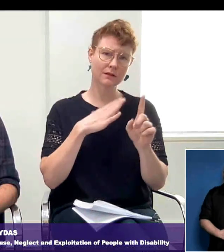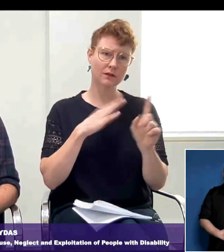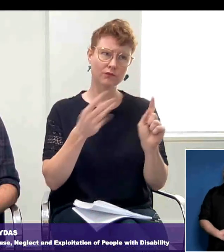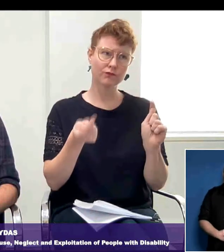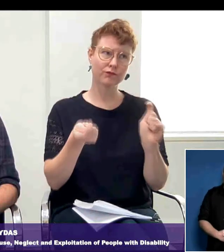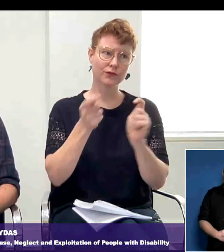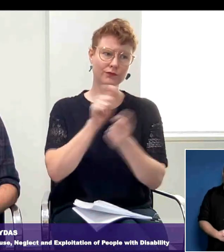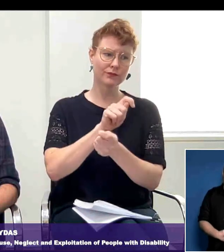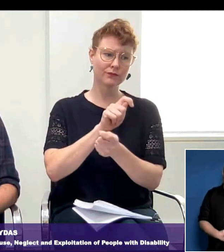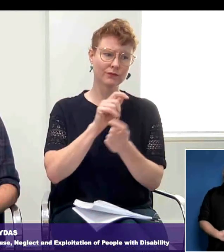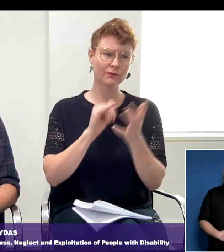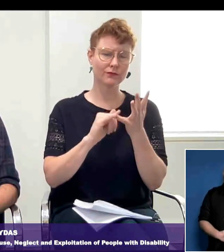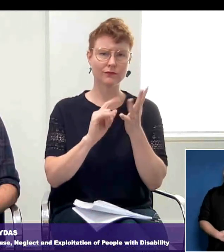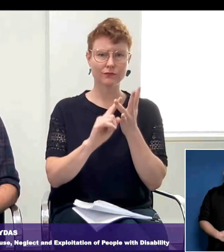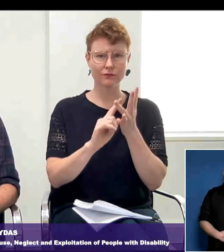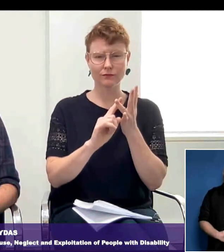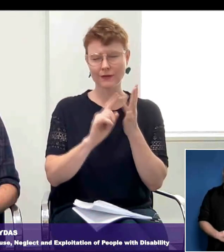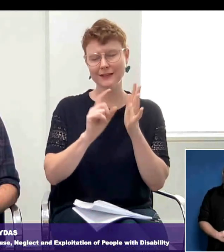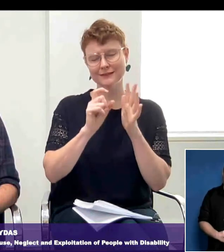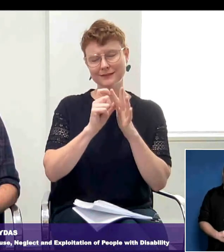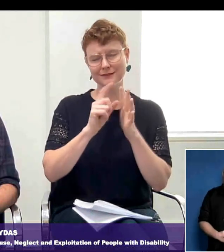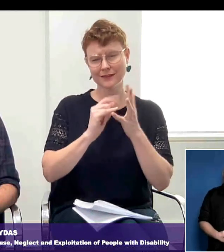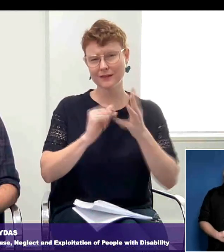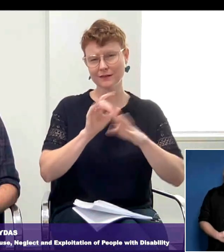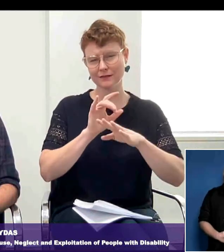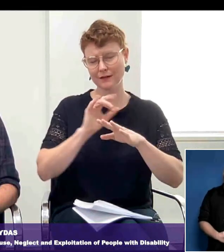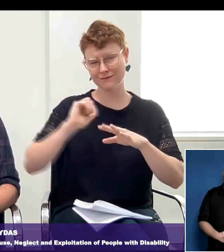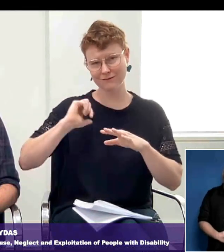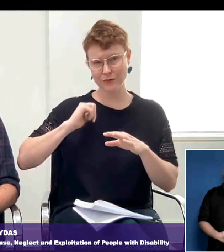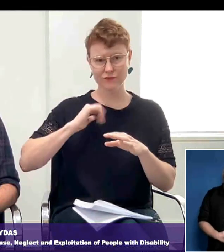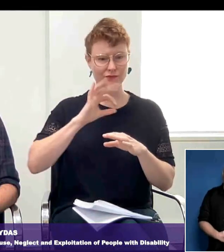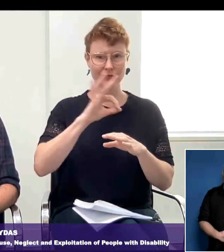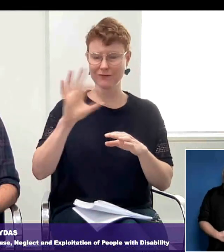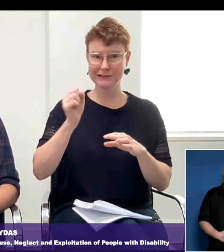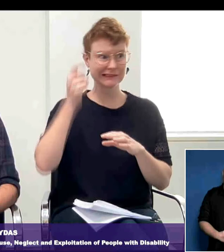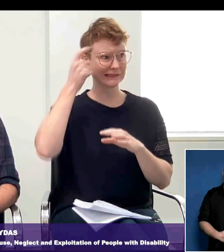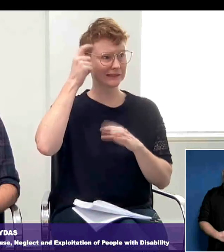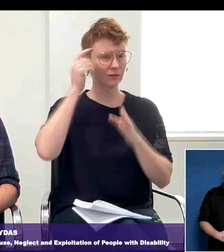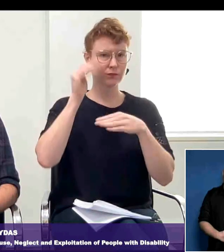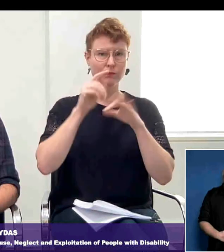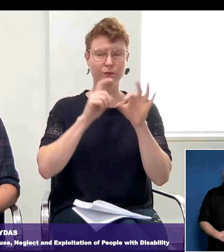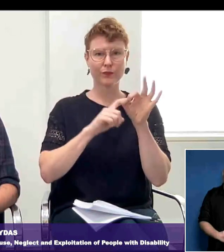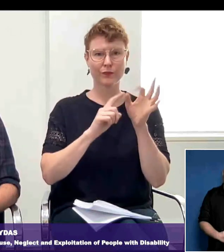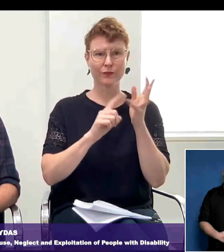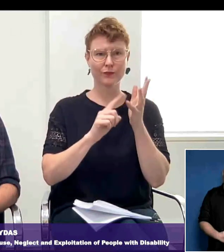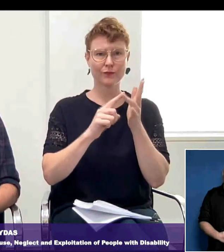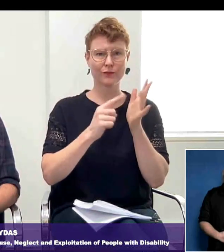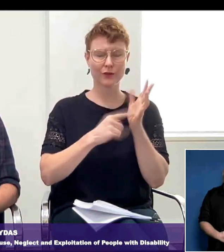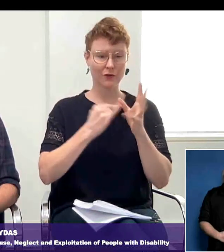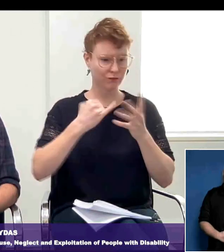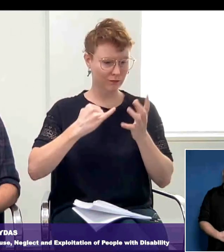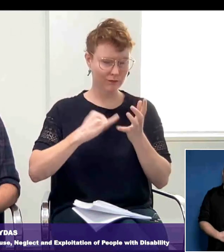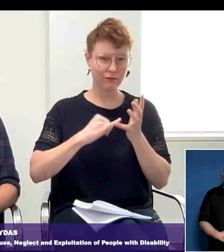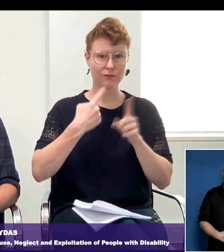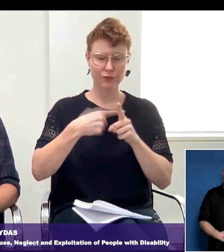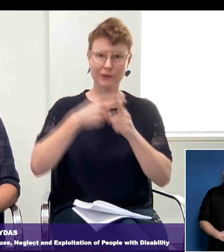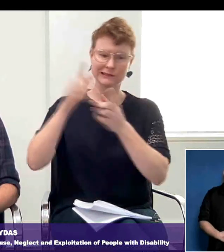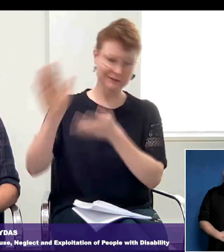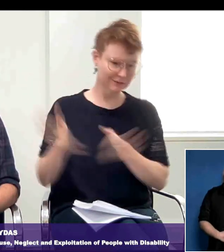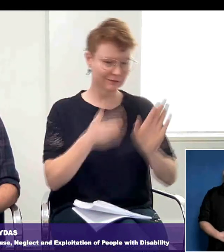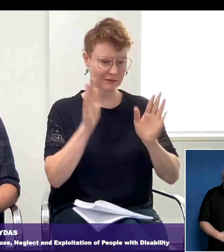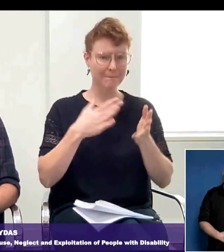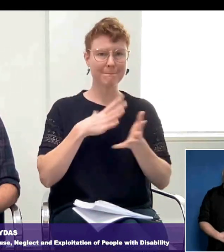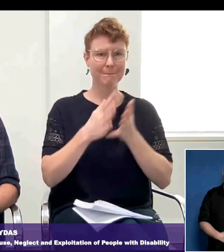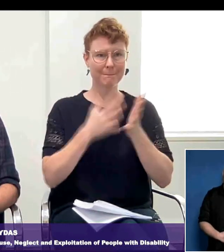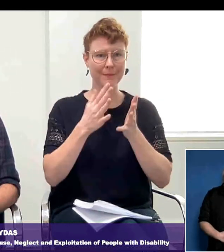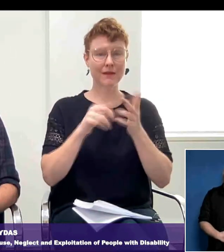itself does need to change so that DES staff are not constantly thinking about quotas, so